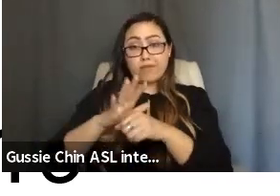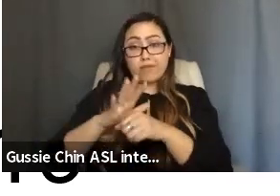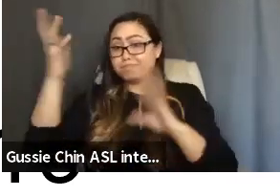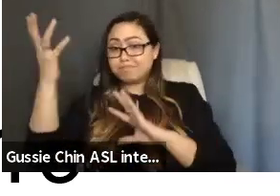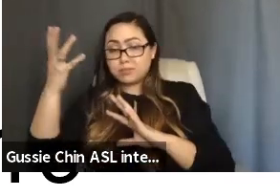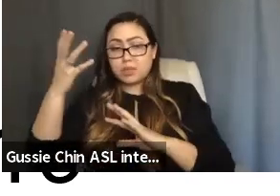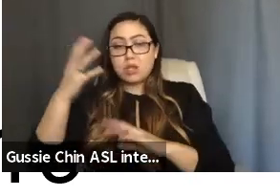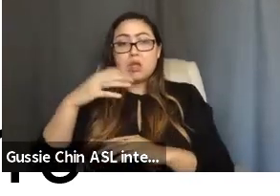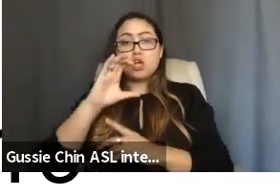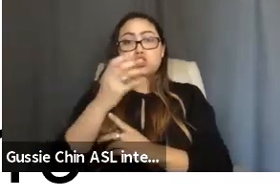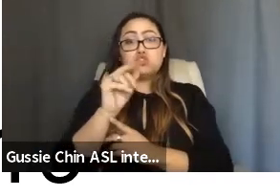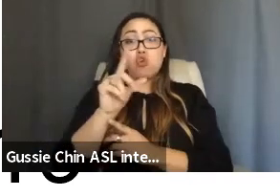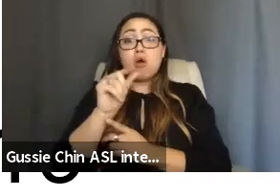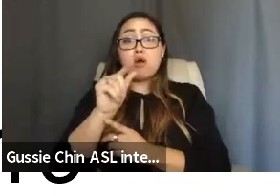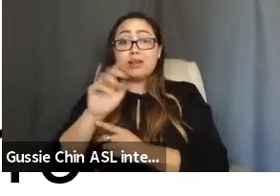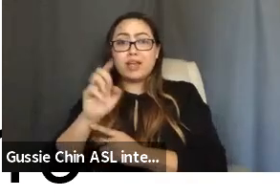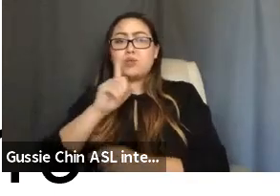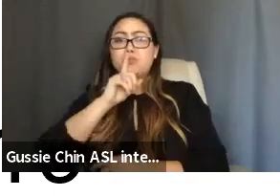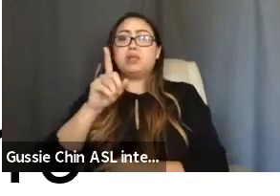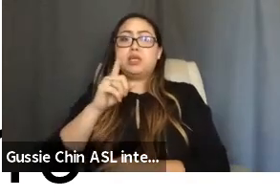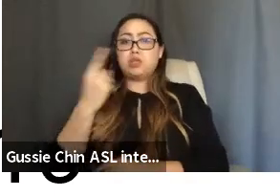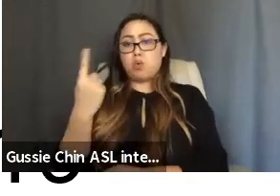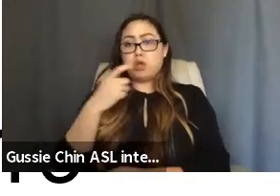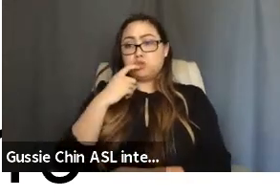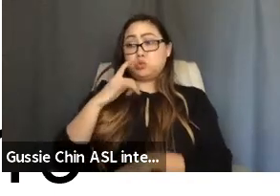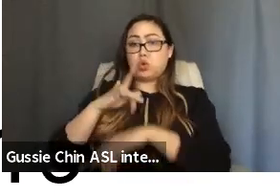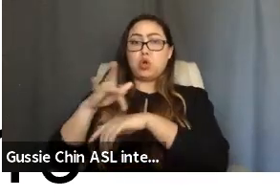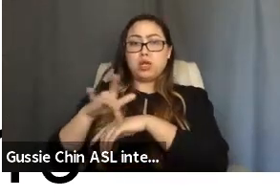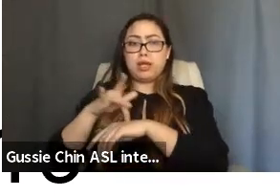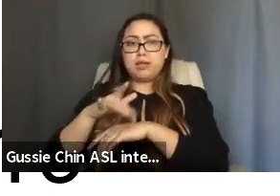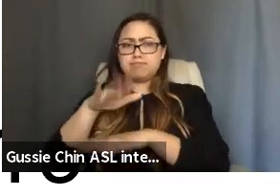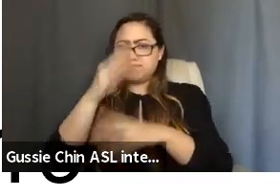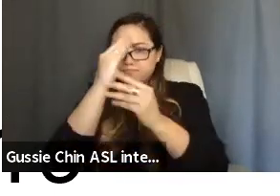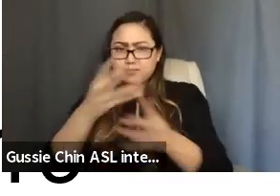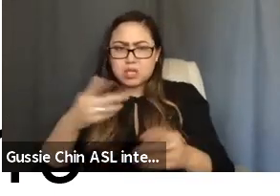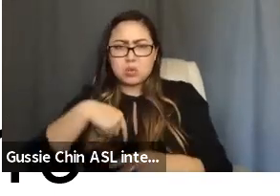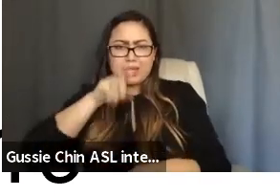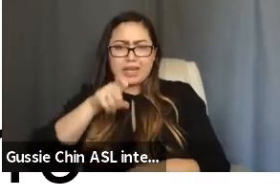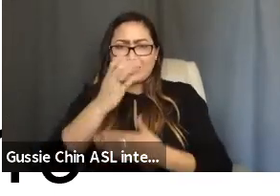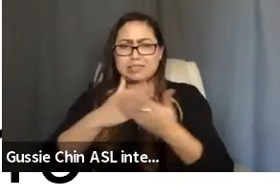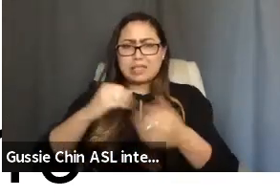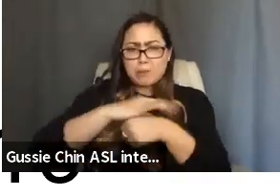we actually need some response teams that are focused for access and access and functional